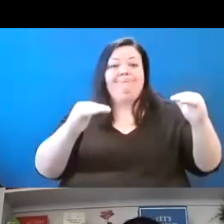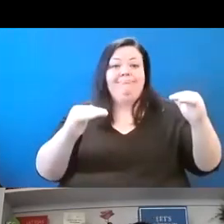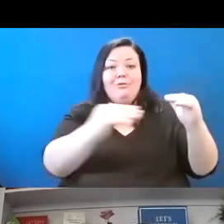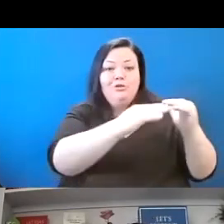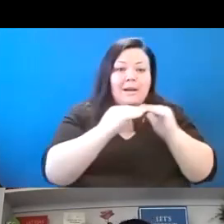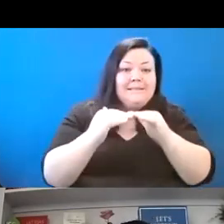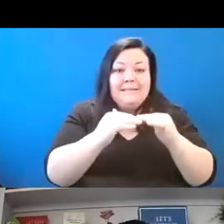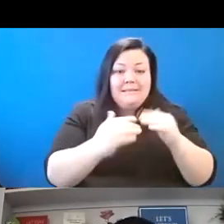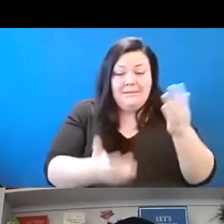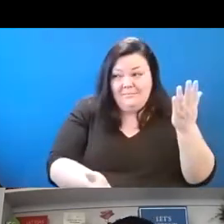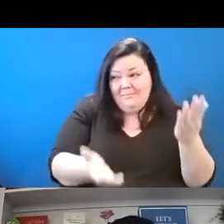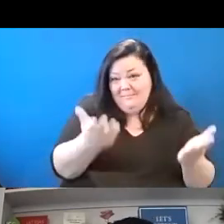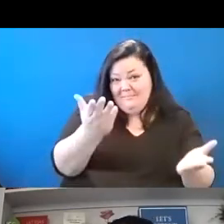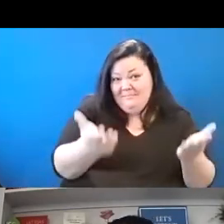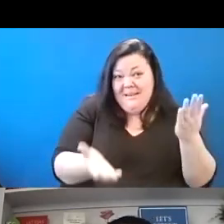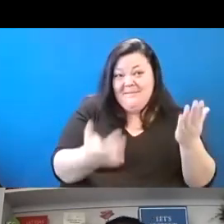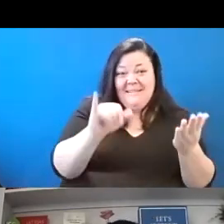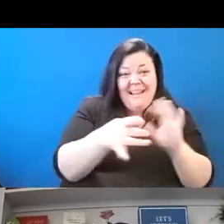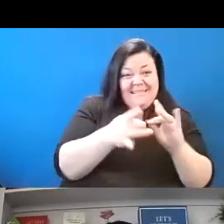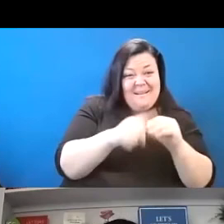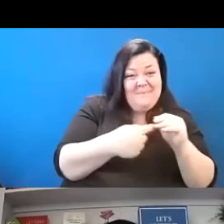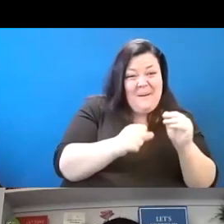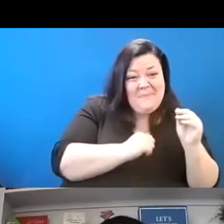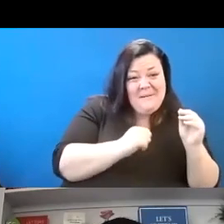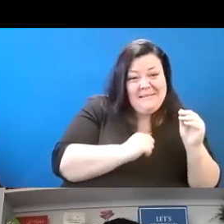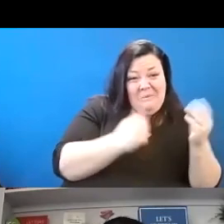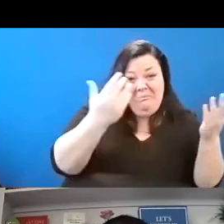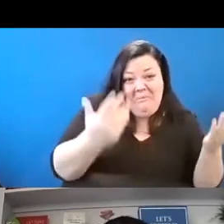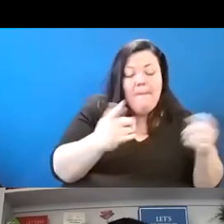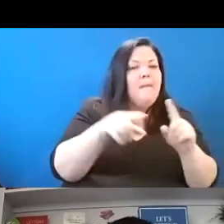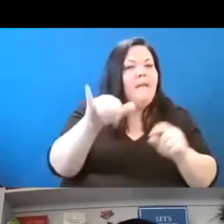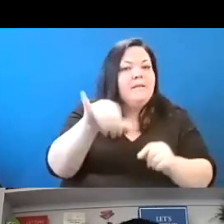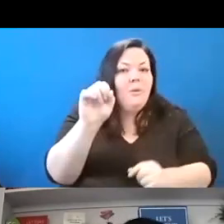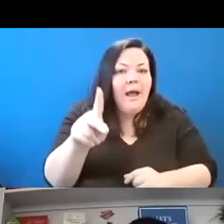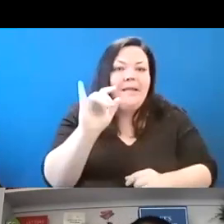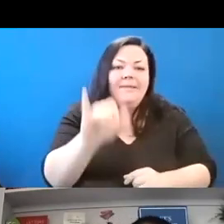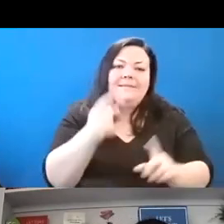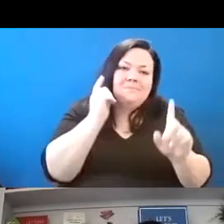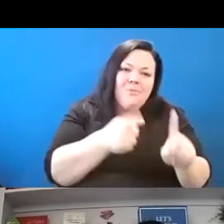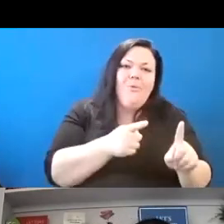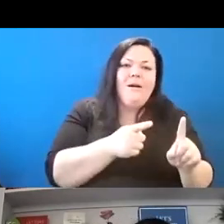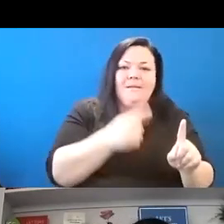that says something about me but that's okay right that's the whole point of writing the poem is that